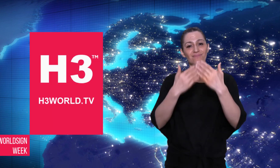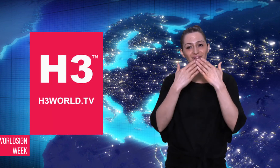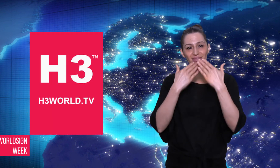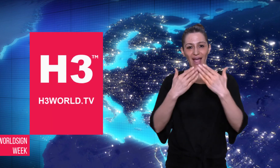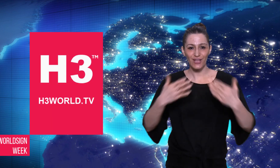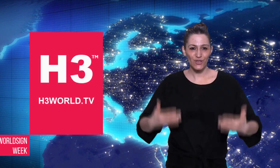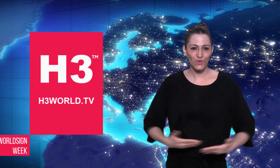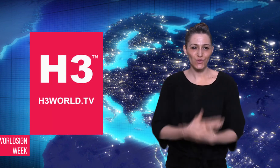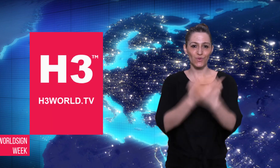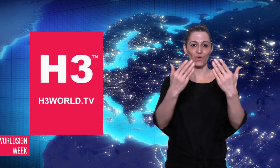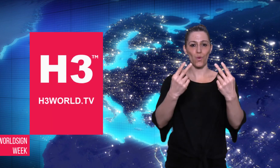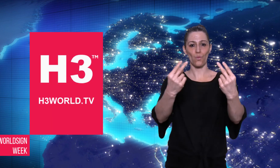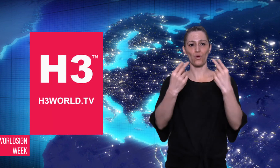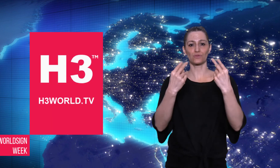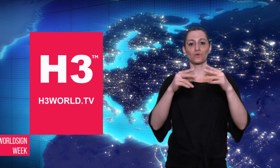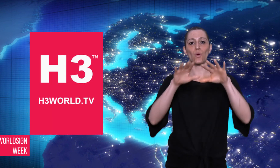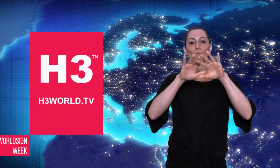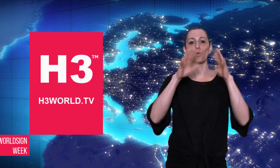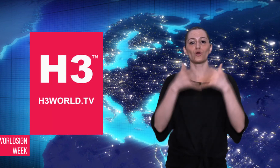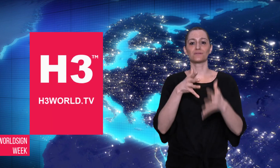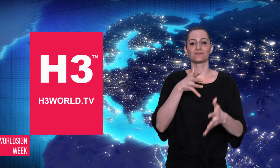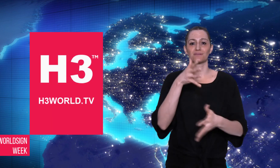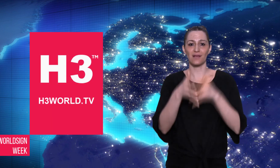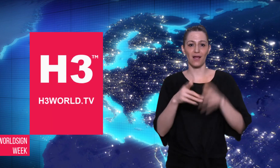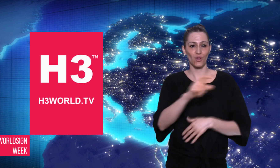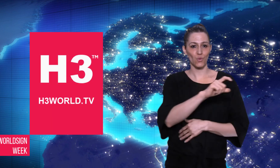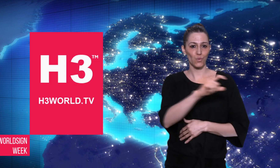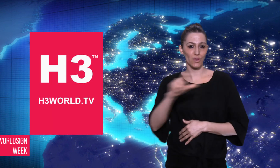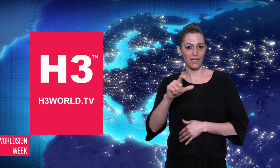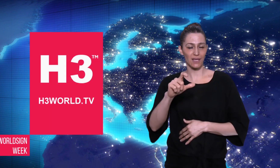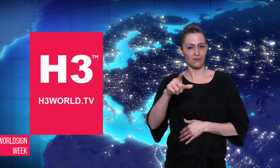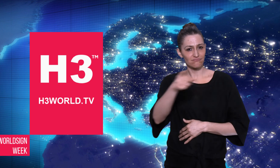Thank you for watching WorldSign Week,